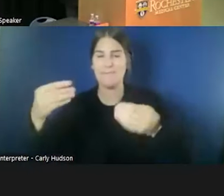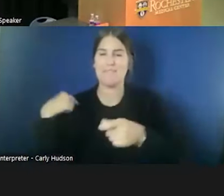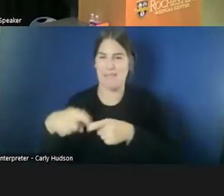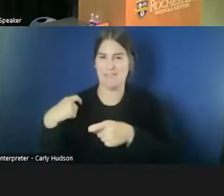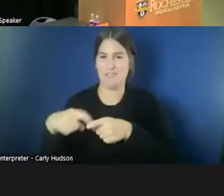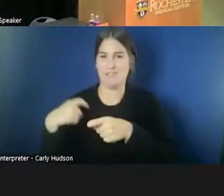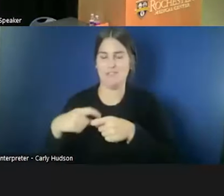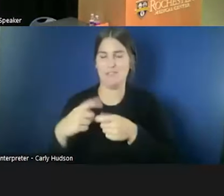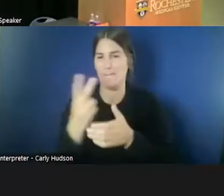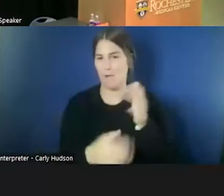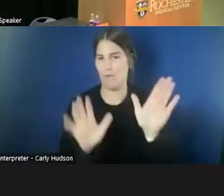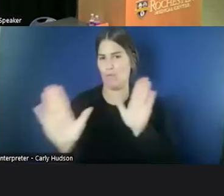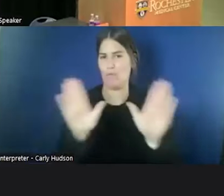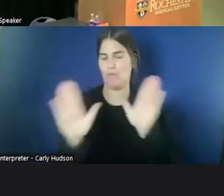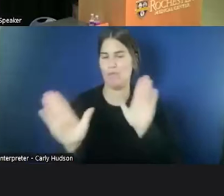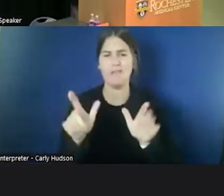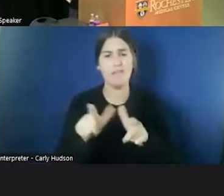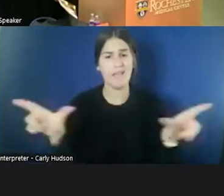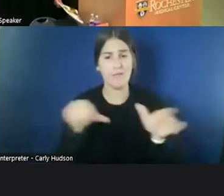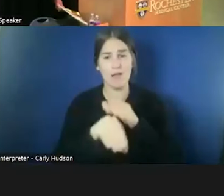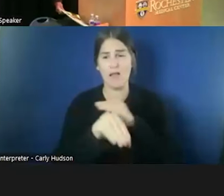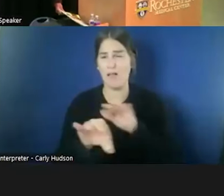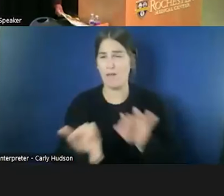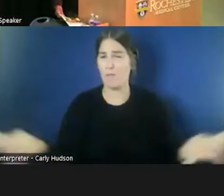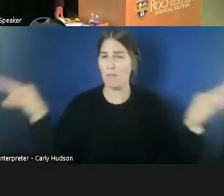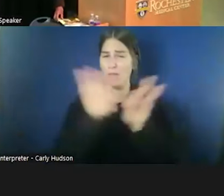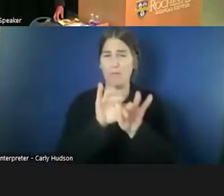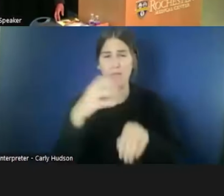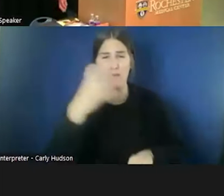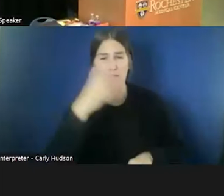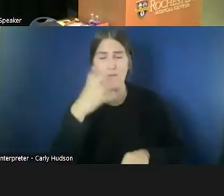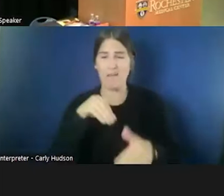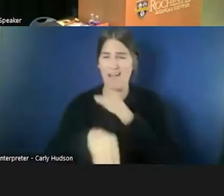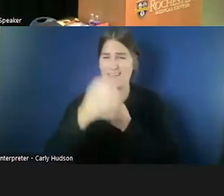well we want to make sure language access which is crucial to the information that we receive